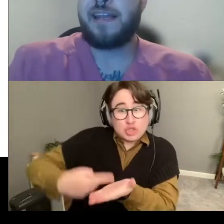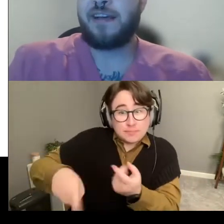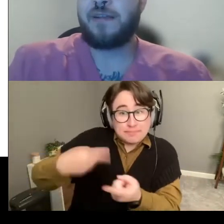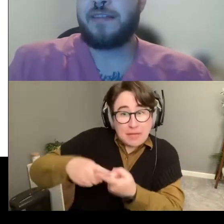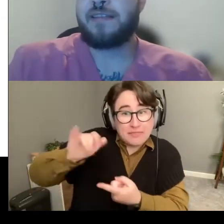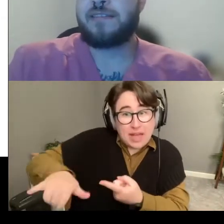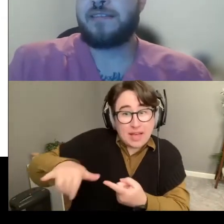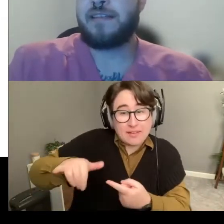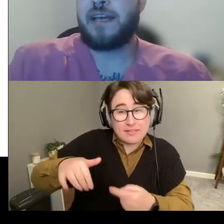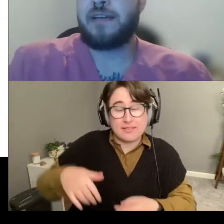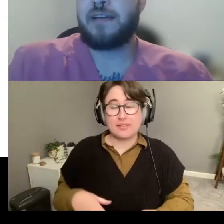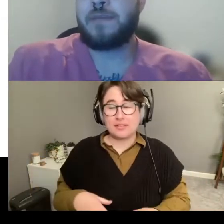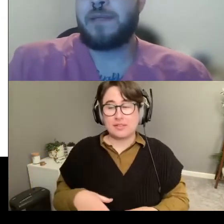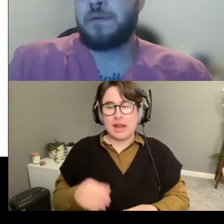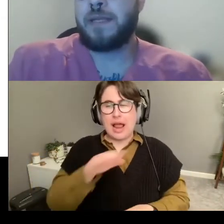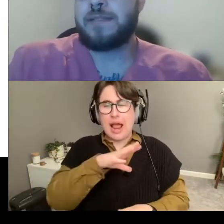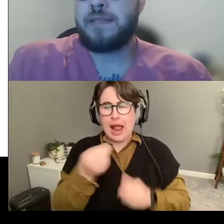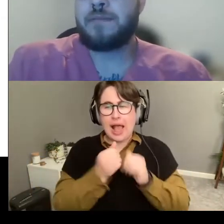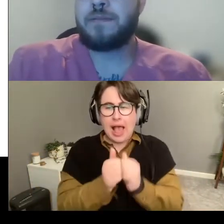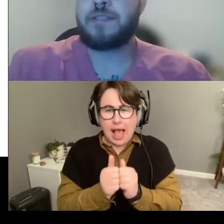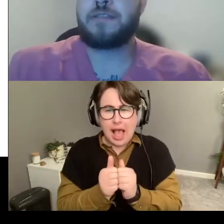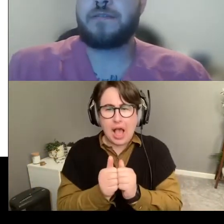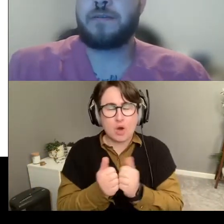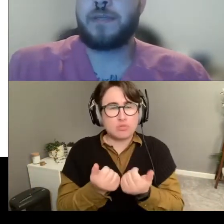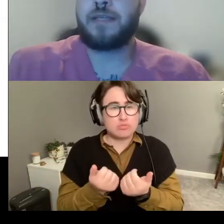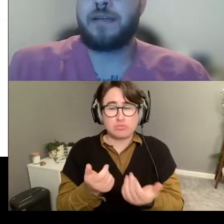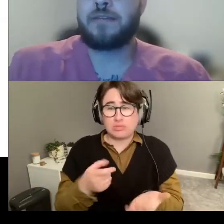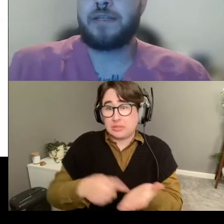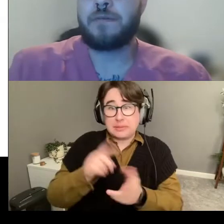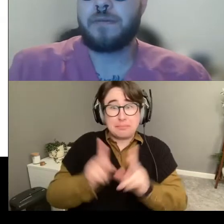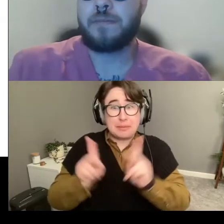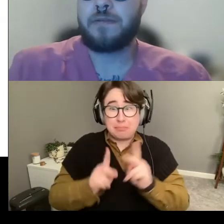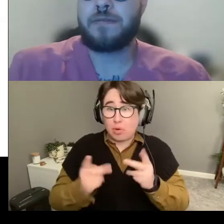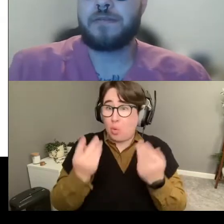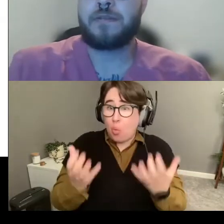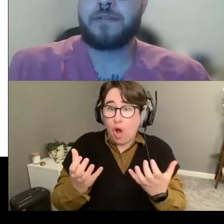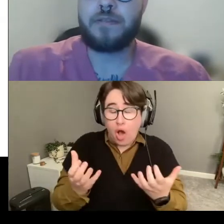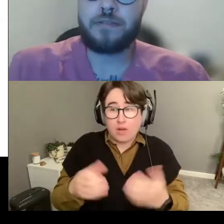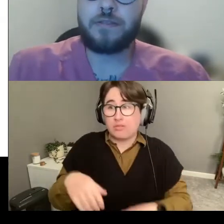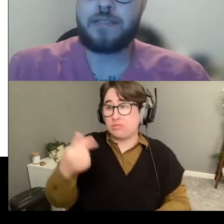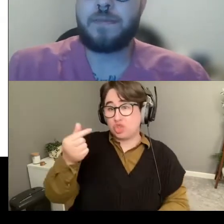and how things that people may seek for gender-affirming care like hormones or surgeries